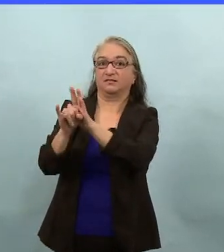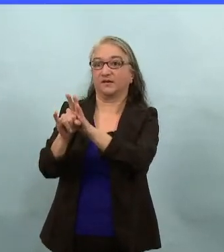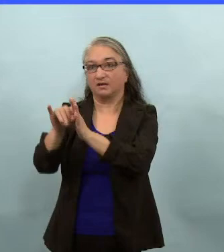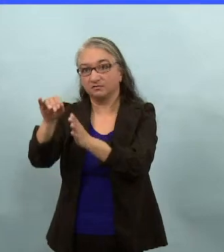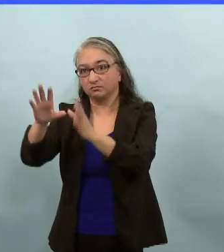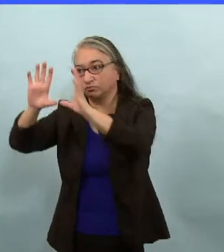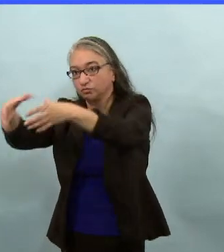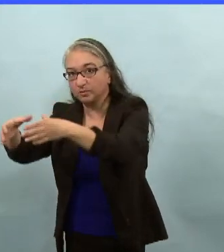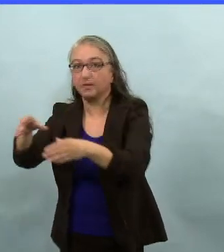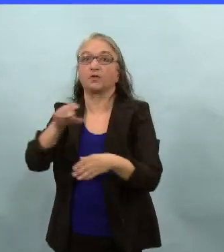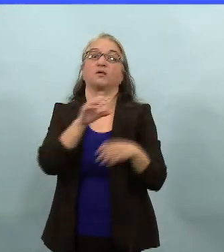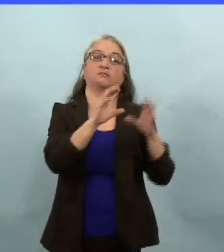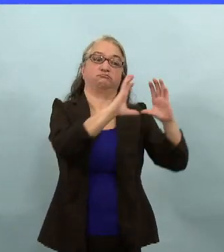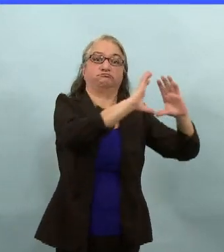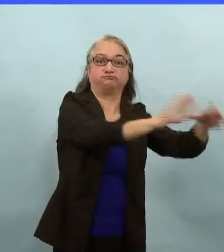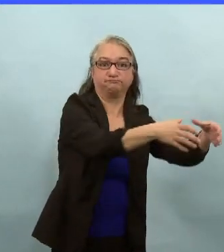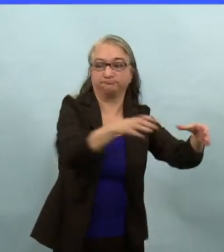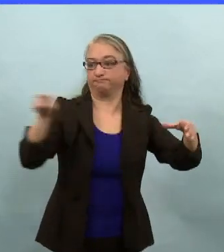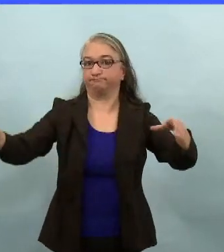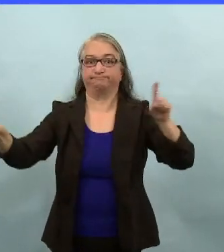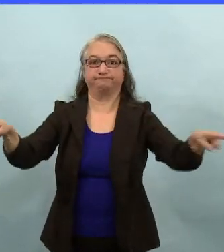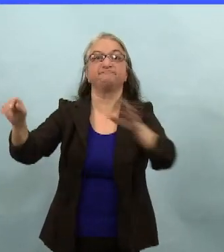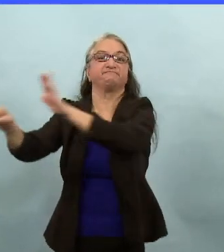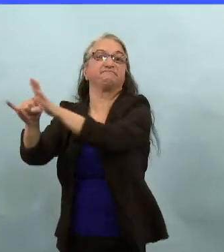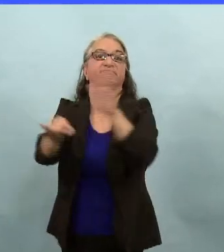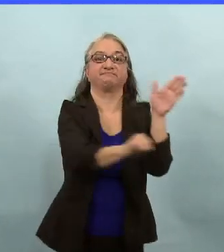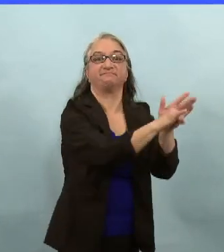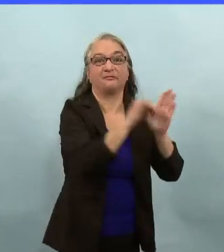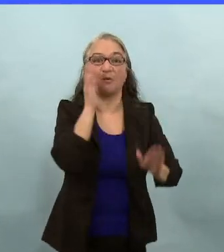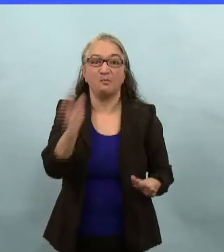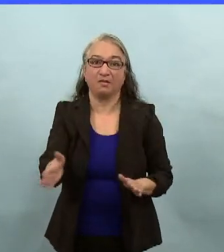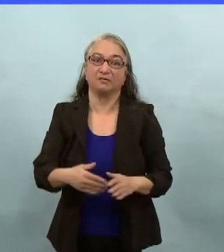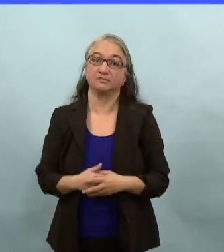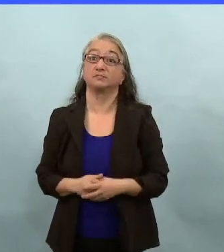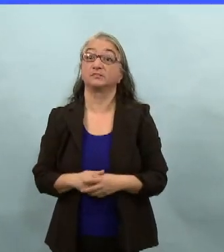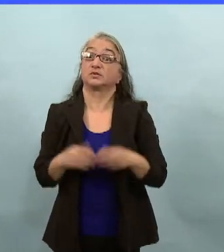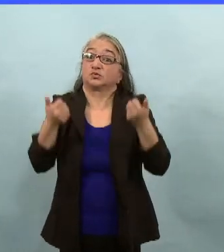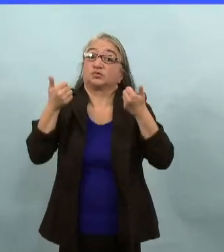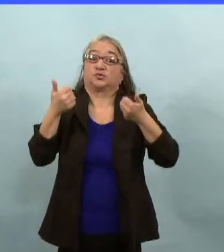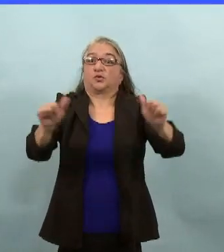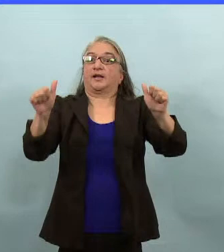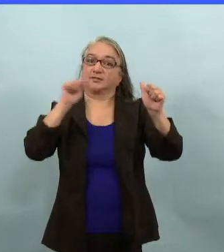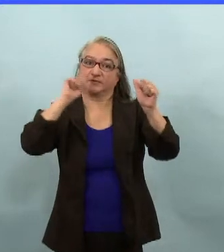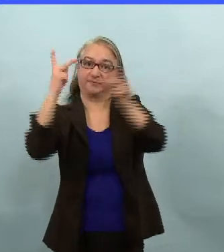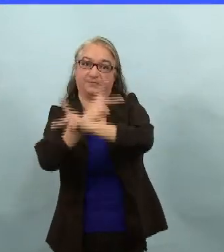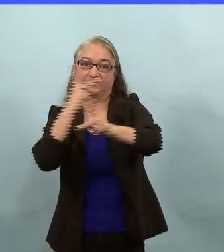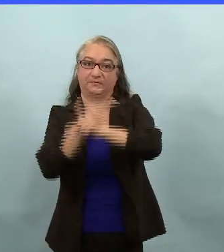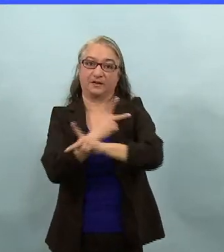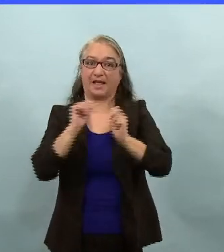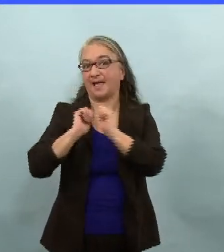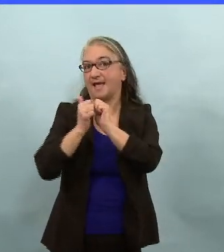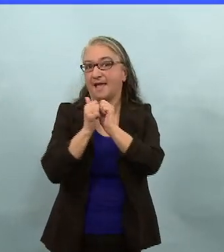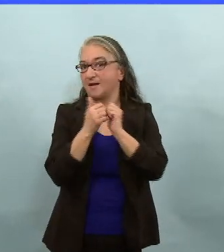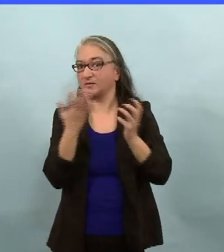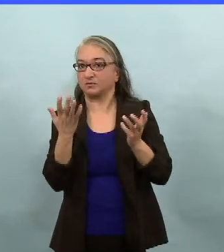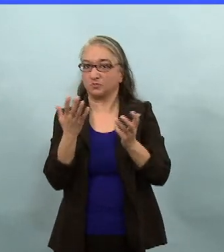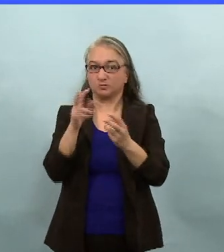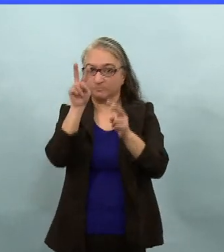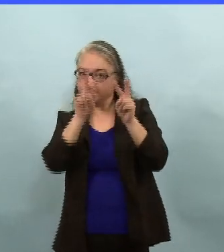that we're just starting so i know work is being done on that to fine-tune exactly what we're collecting and how we're collecting it or the system is collecting and that work will continue